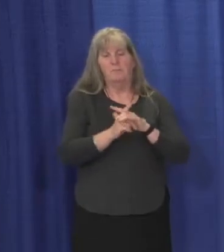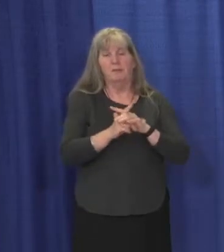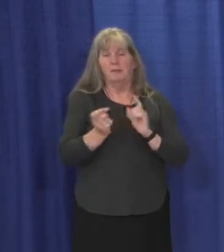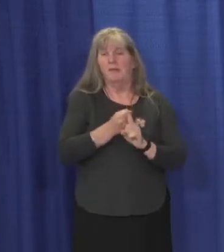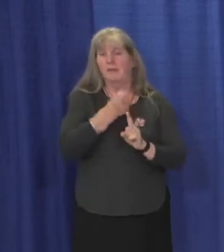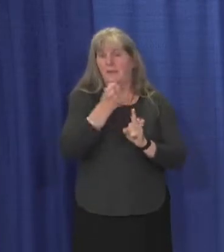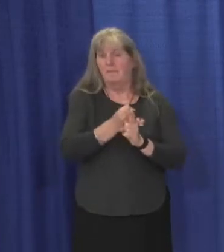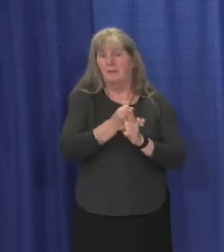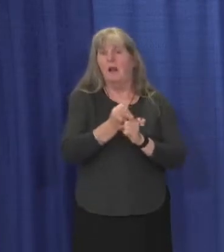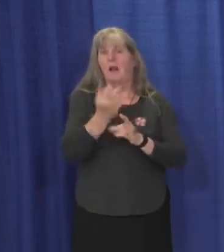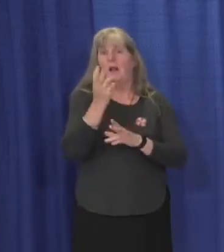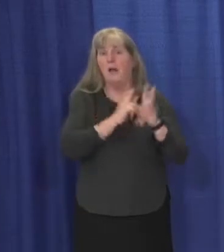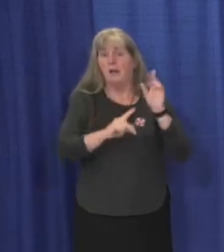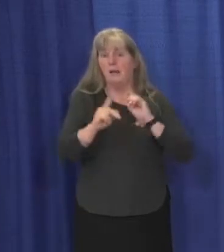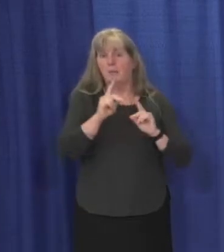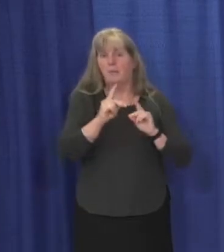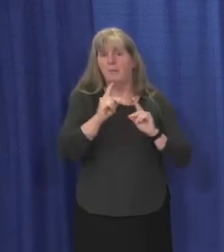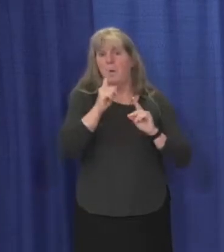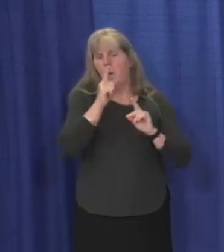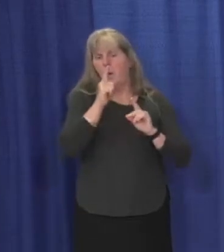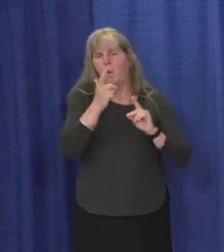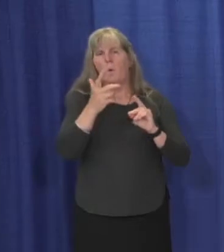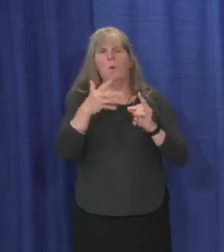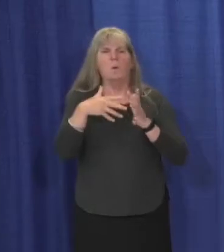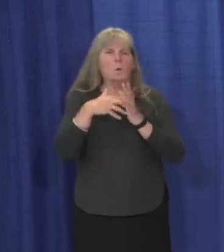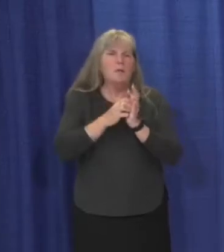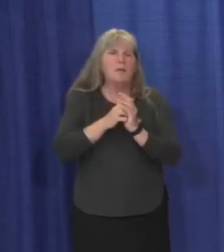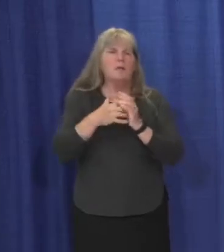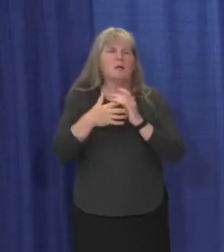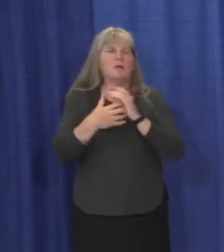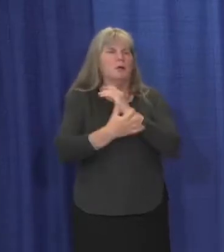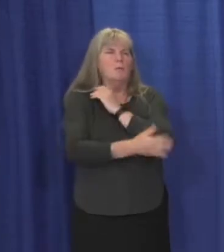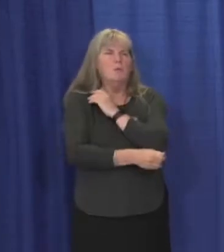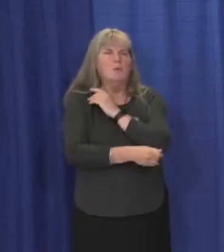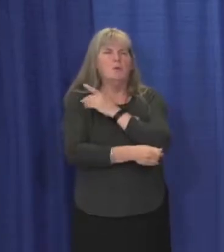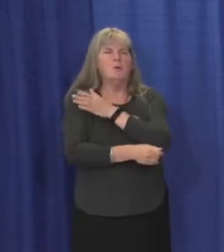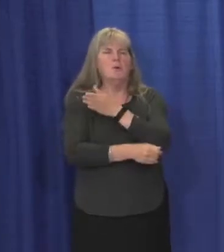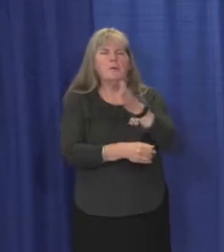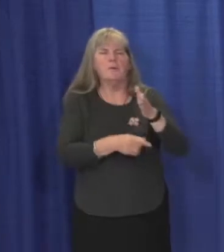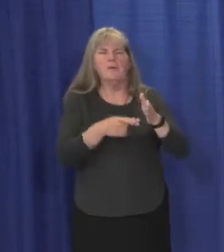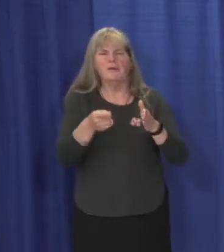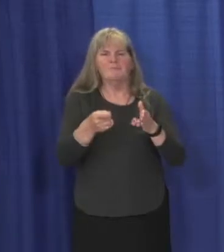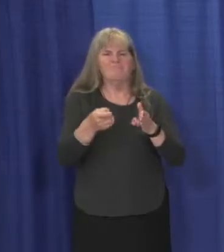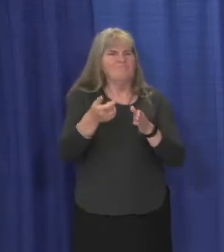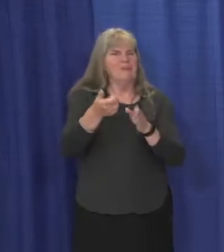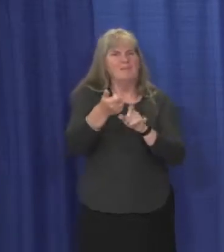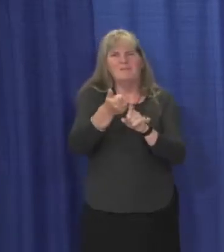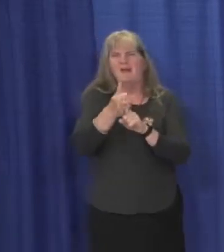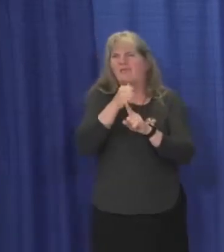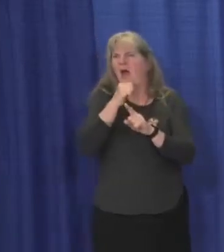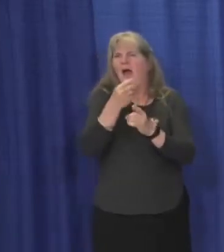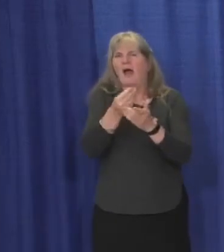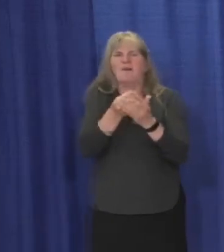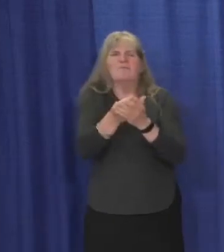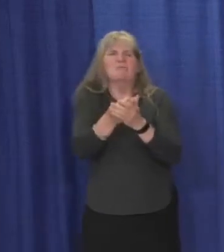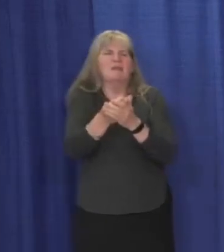has heavily affected a large portion of our vulnerable populations and there are individuals who don't have